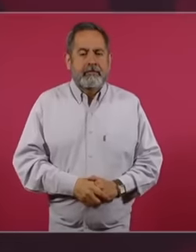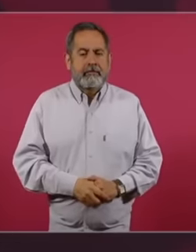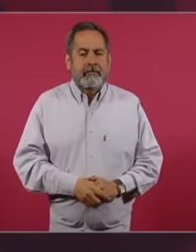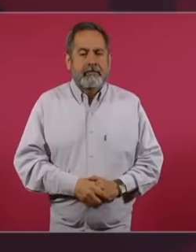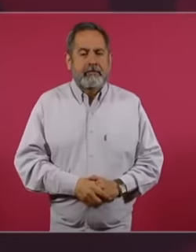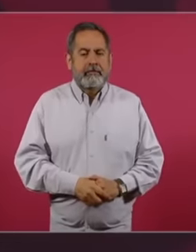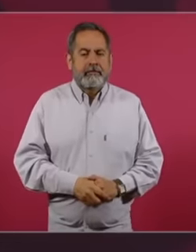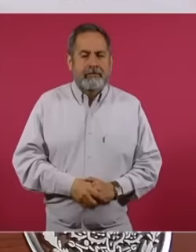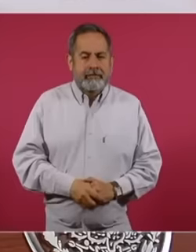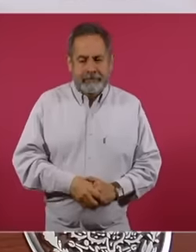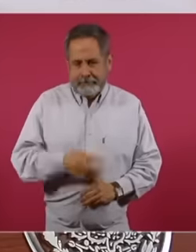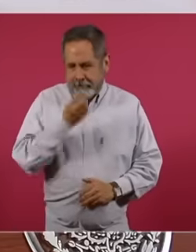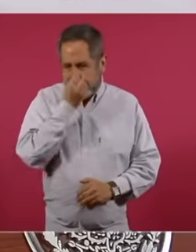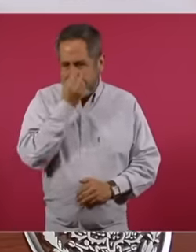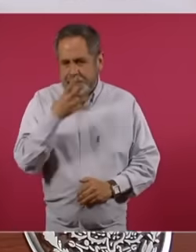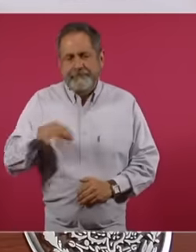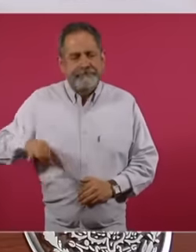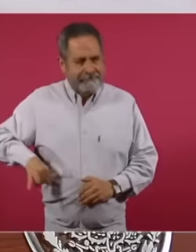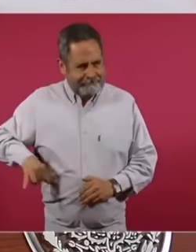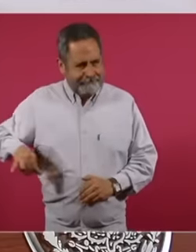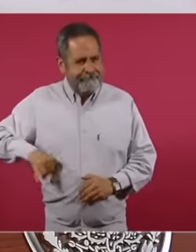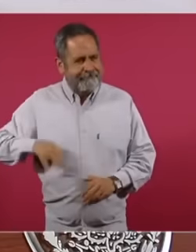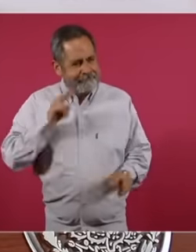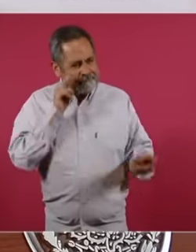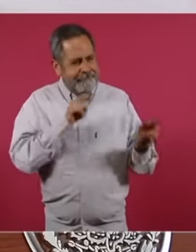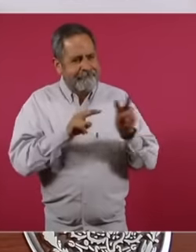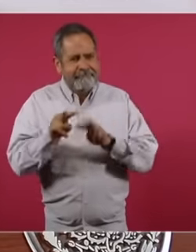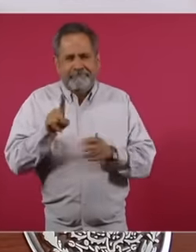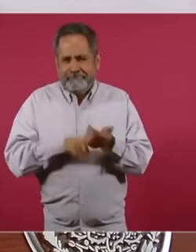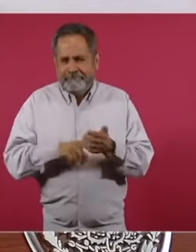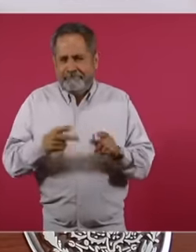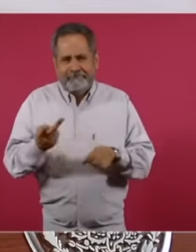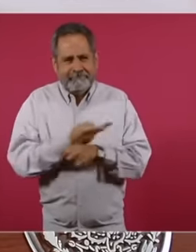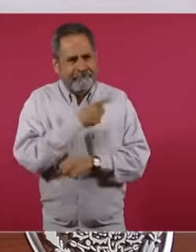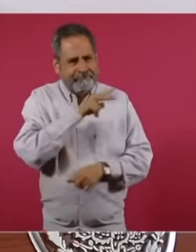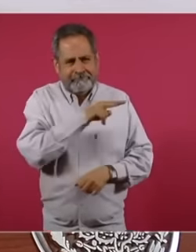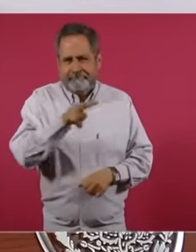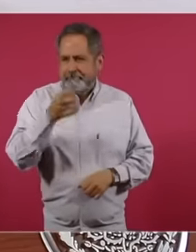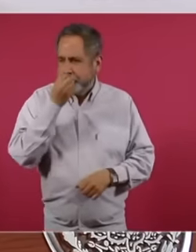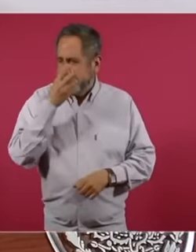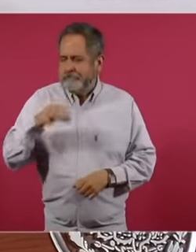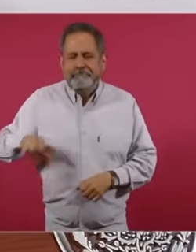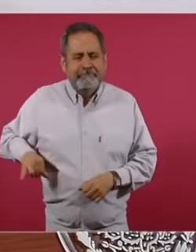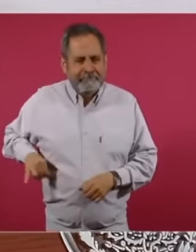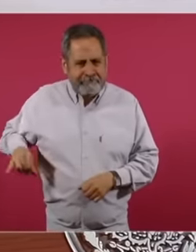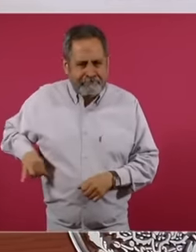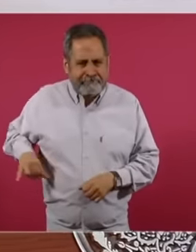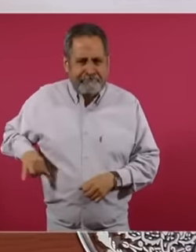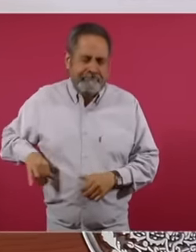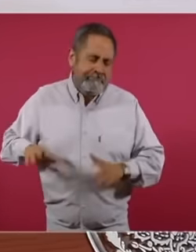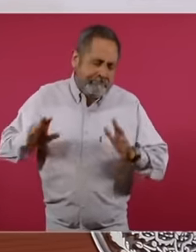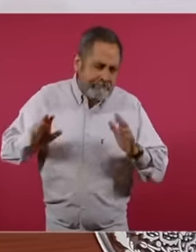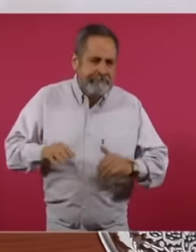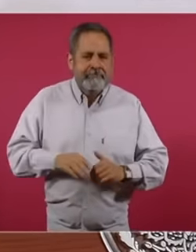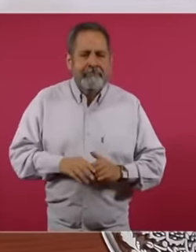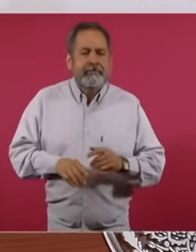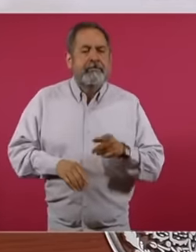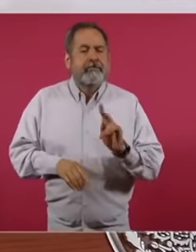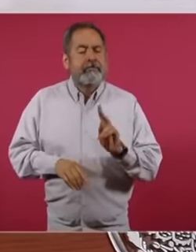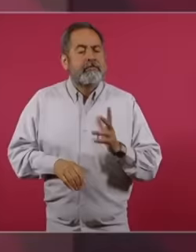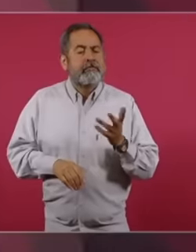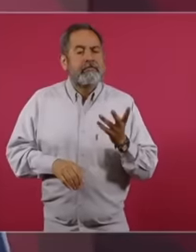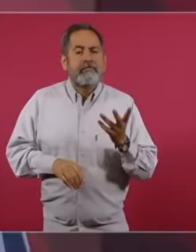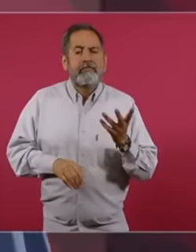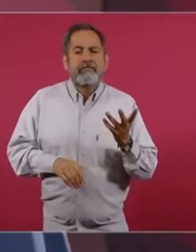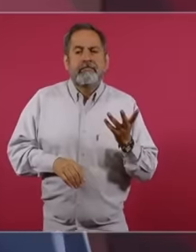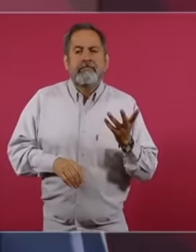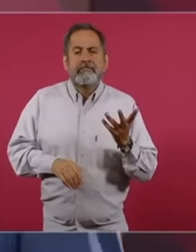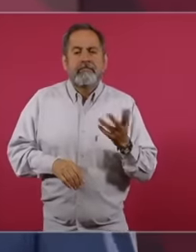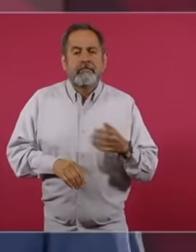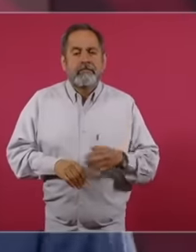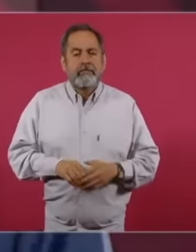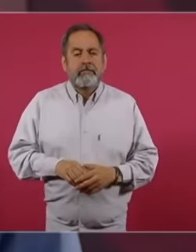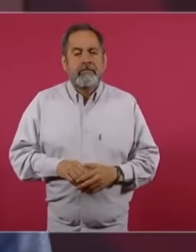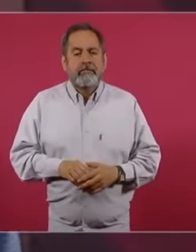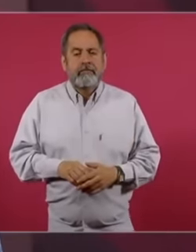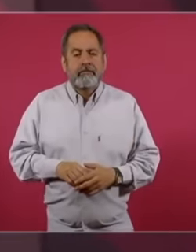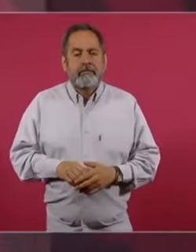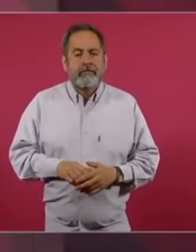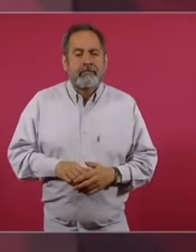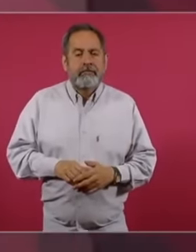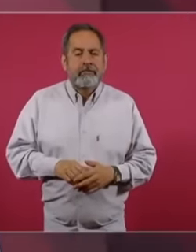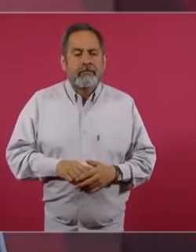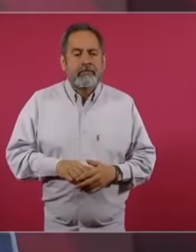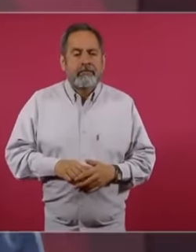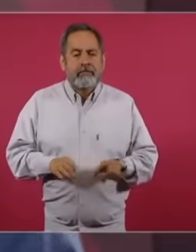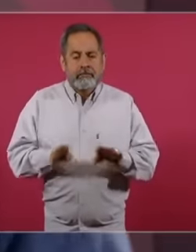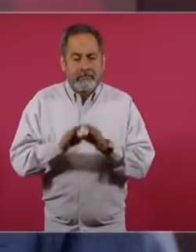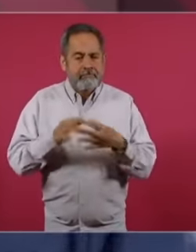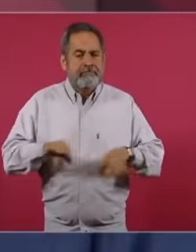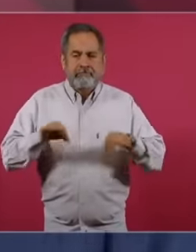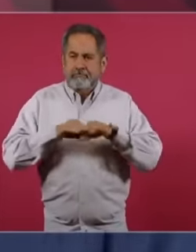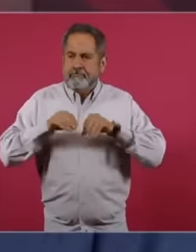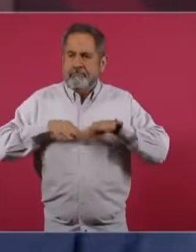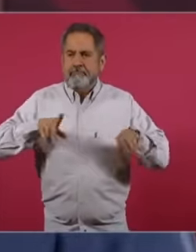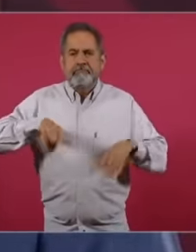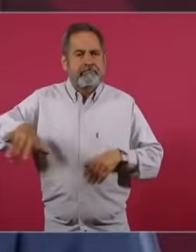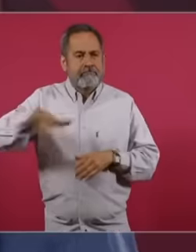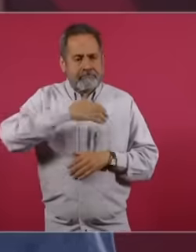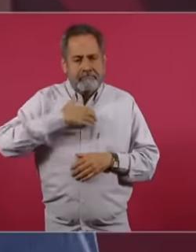it is interesting what is happening but it is very important not for public life